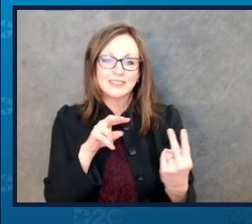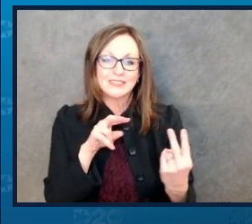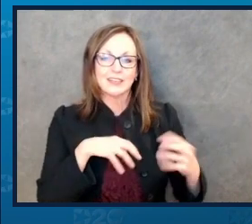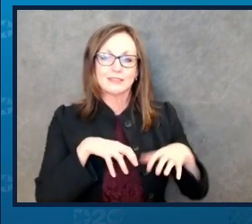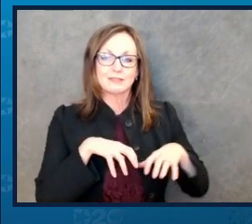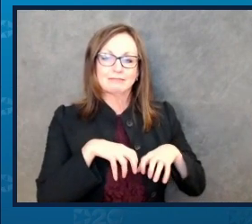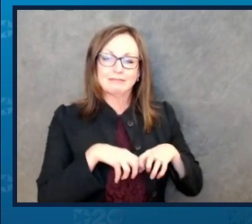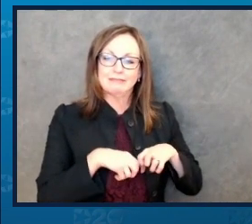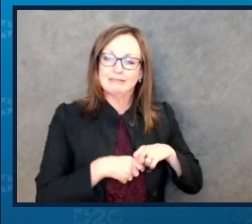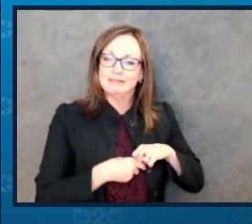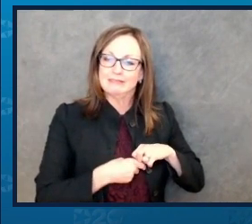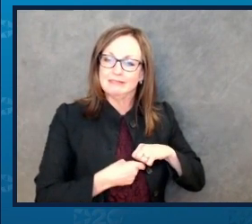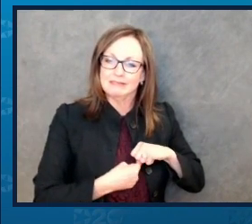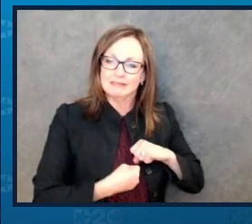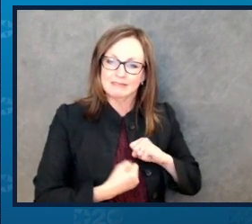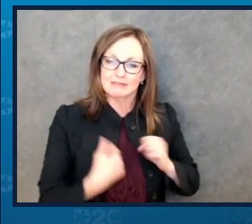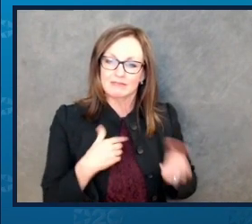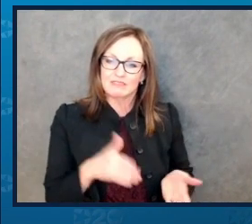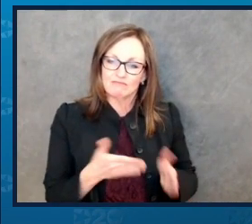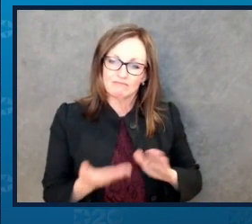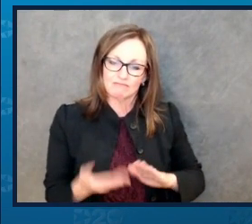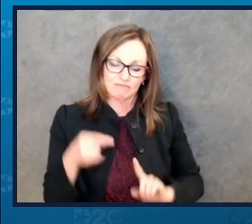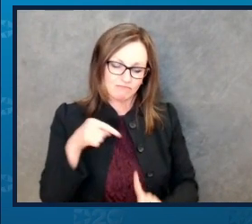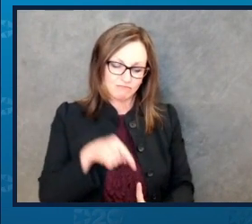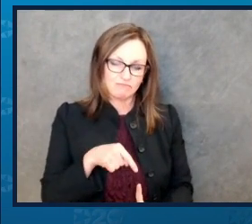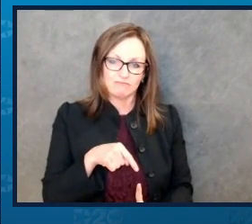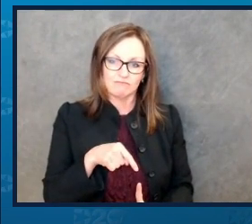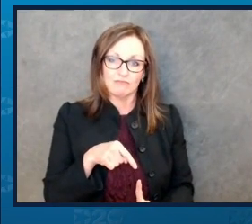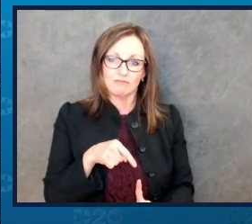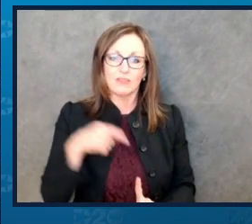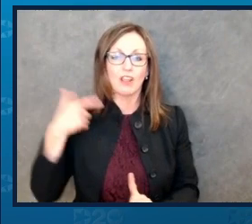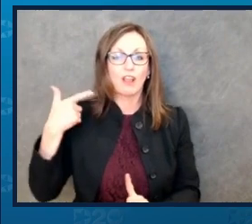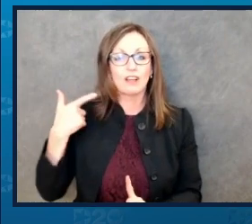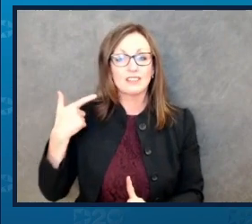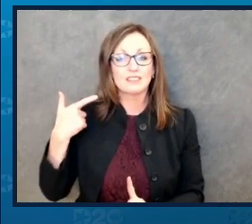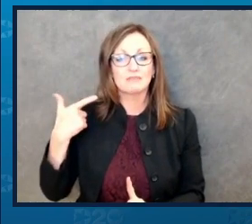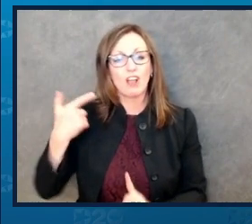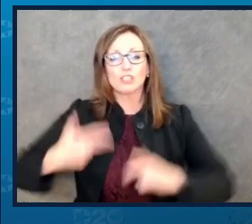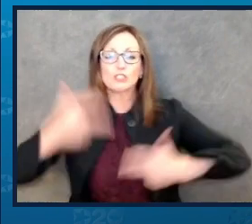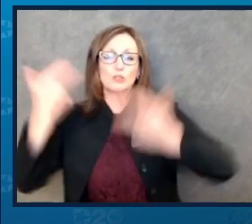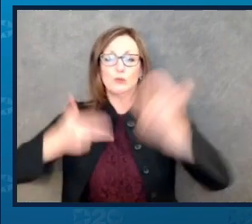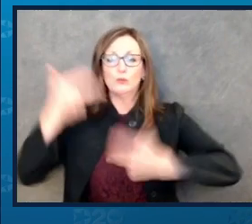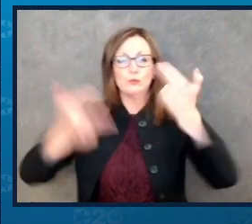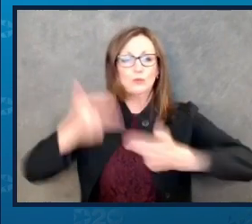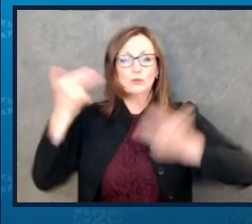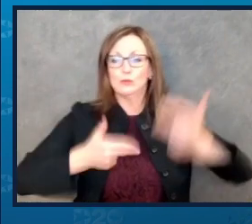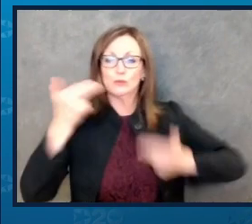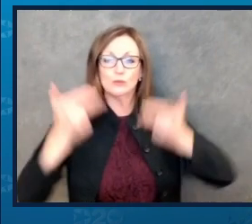I LOOKED IN THE ICE OF BRAVE YOUNG PEOPLE FROM HIGH SCHOOL